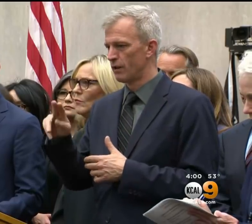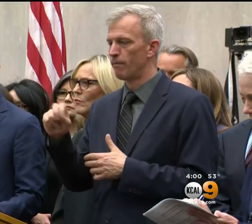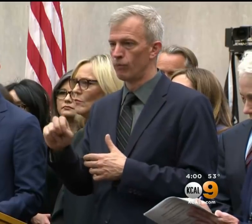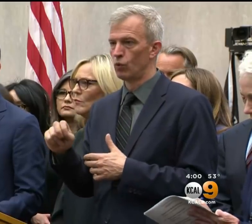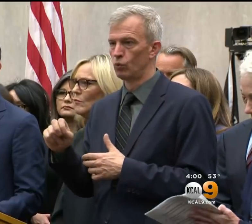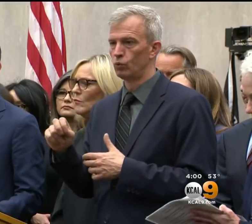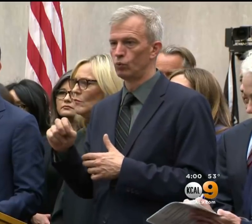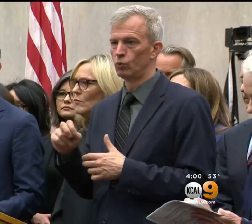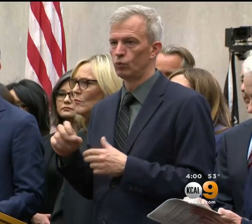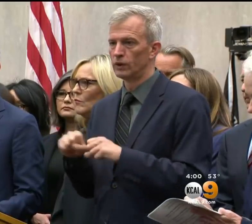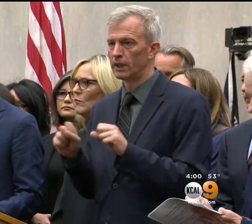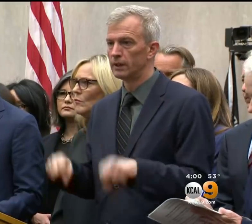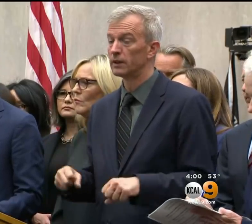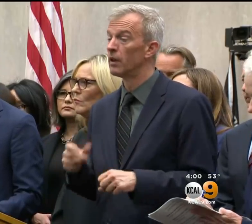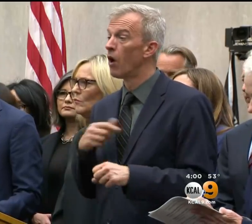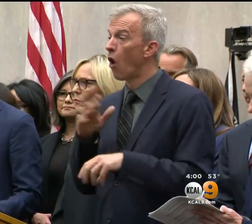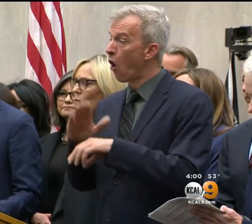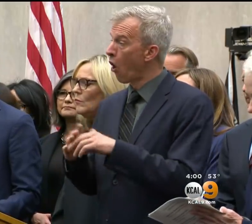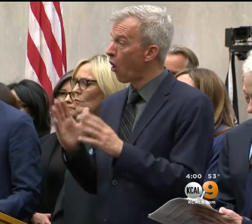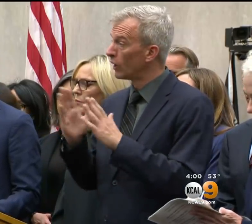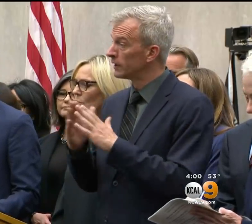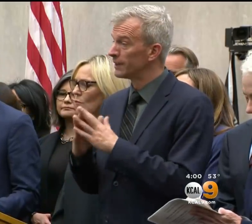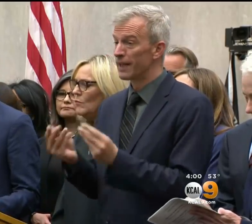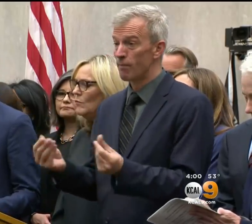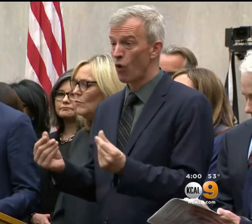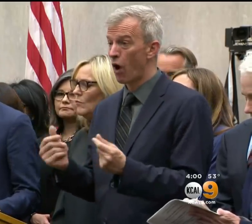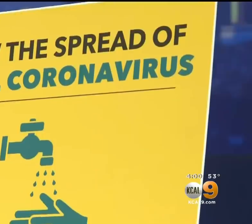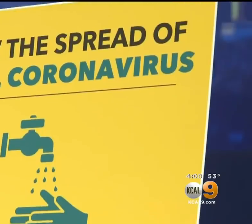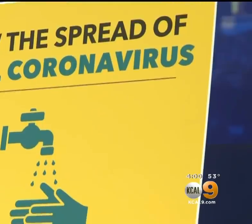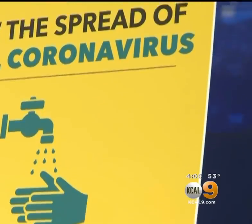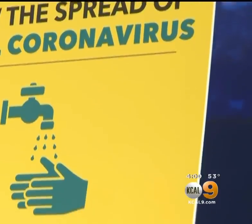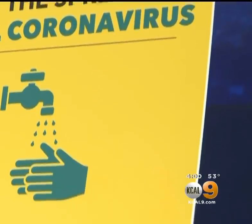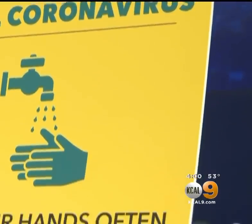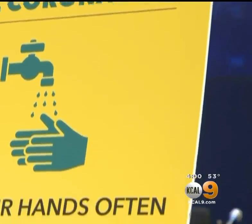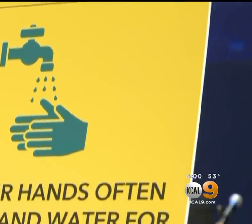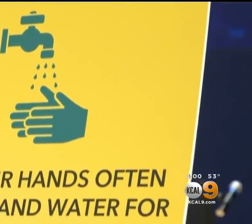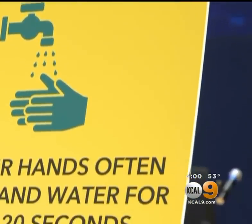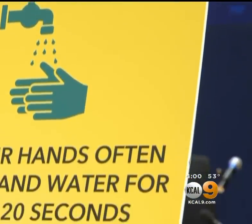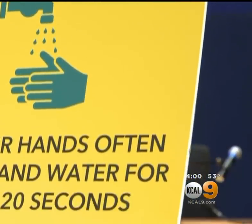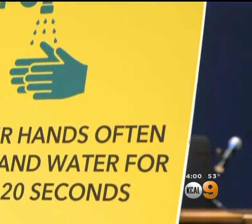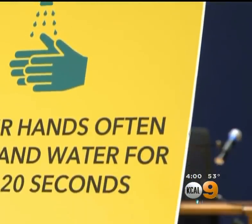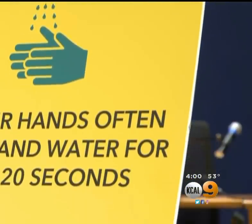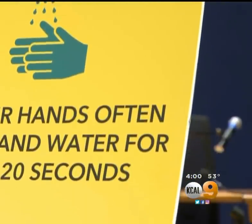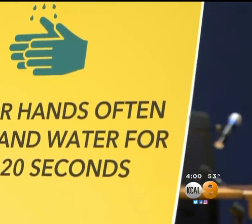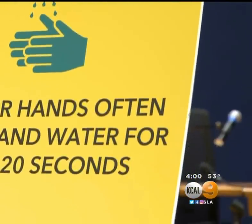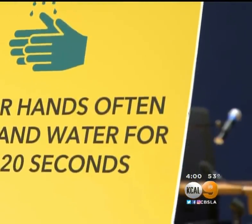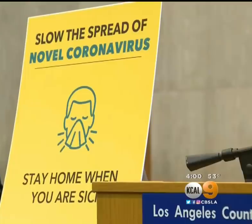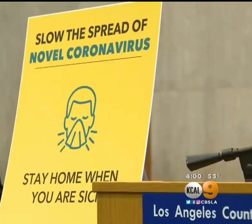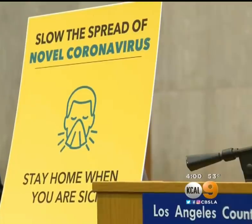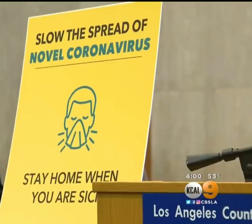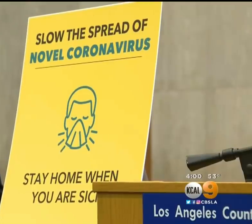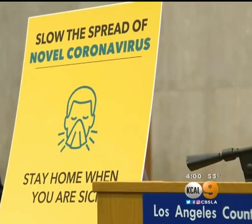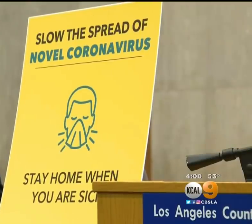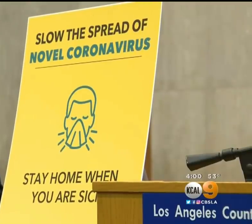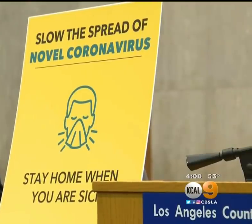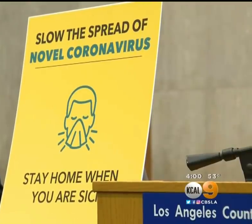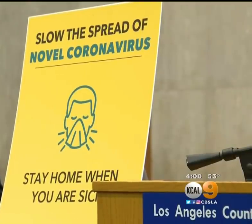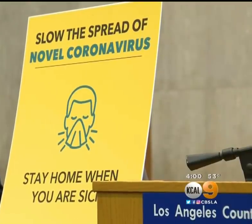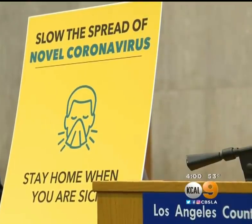AND UNPRECEDENTED TIMES. STOMACH WHERE DIRECTING A VAN ON ALL PUBLIC EVENTS ANTICIPATED TO